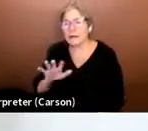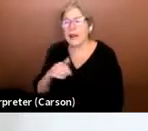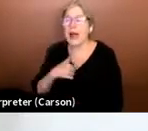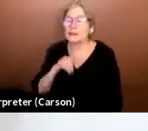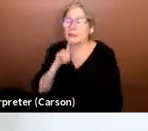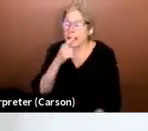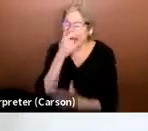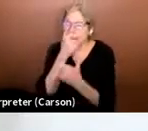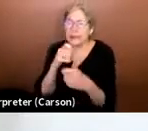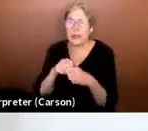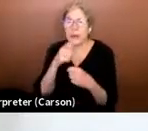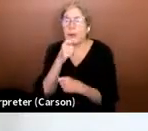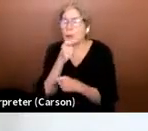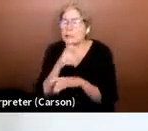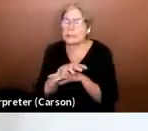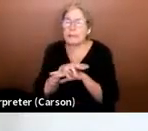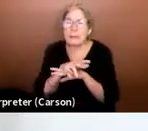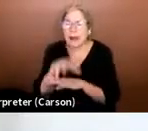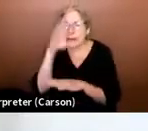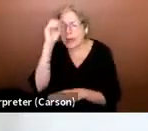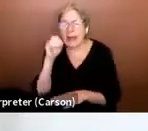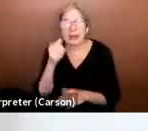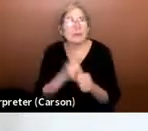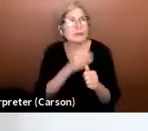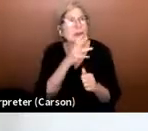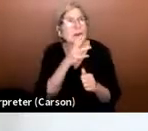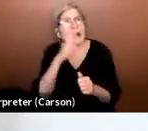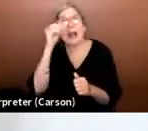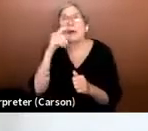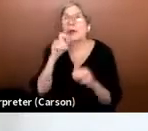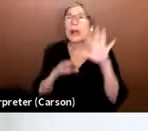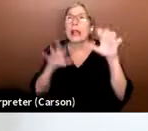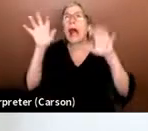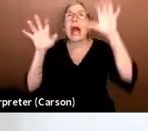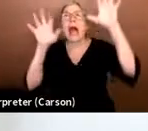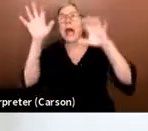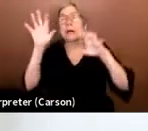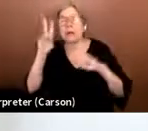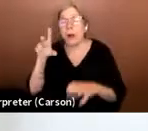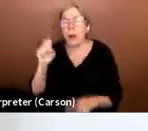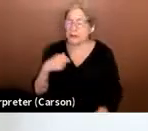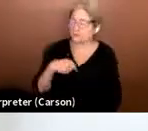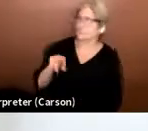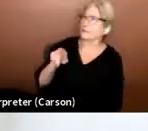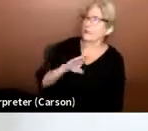talking about this guy who could climb walls. I had no idea who he was. I had never see a